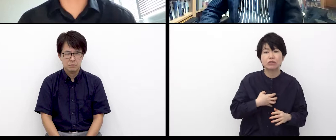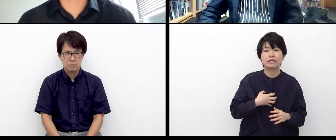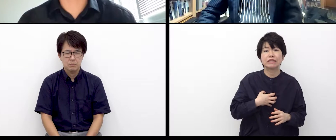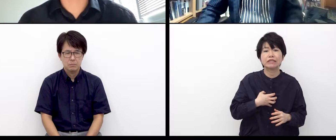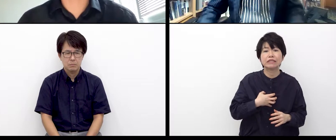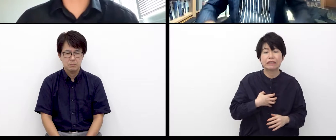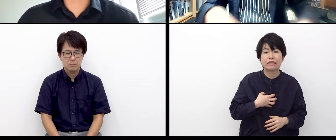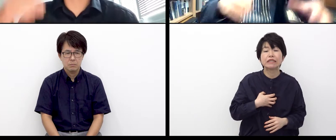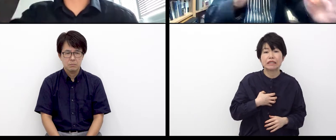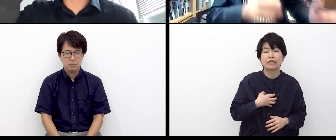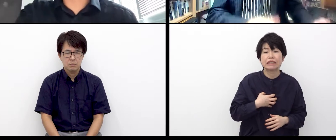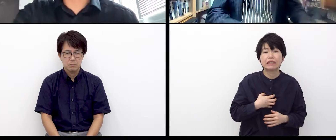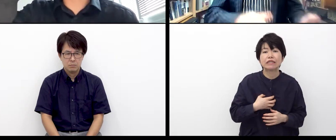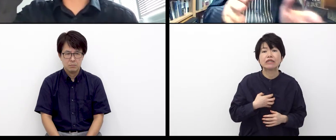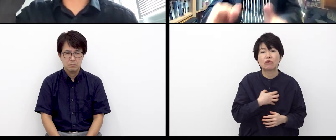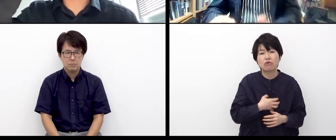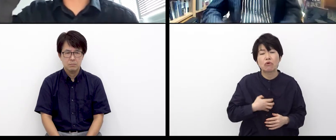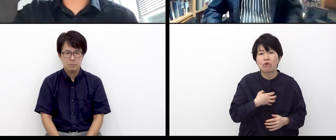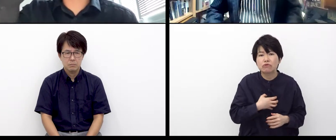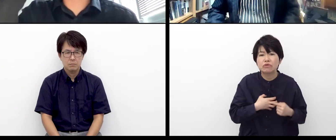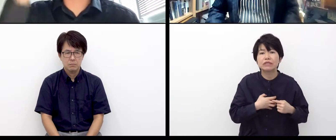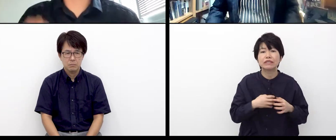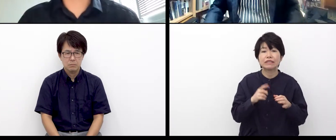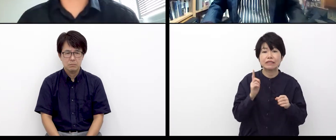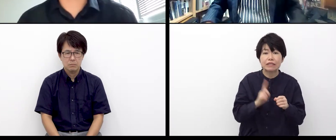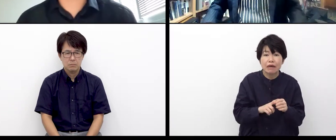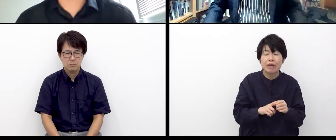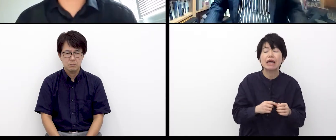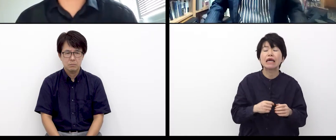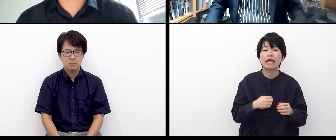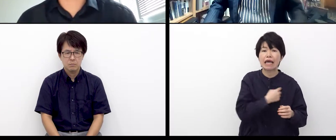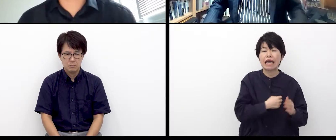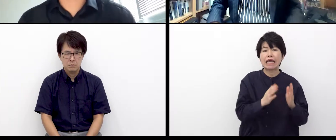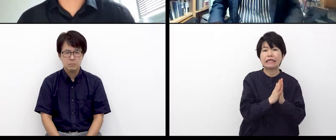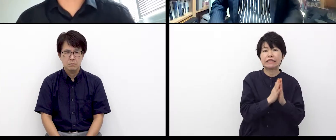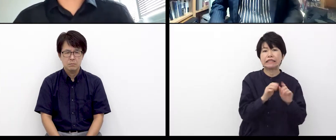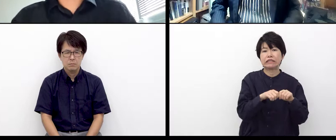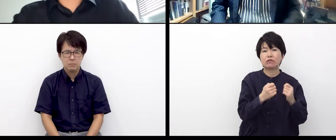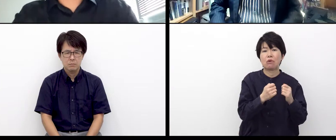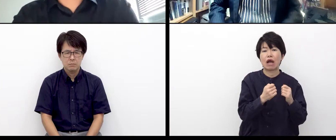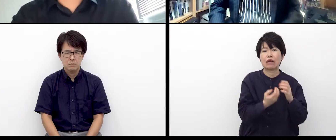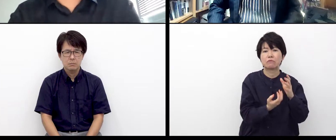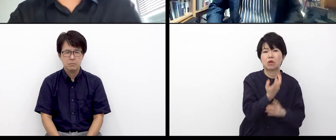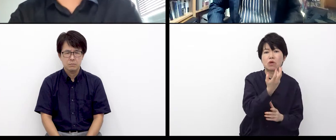they sometimes have a mental disorder secondarily. In those cases,